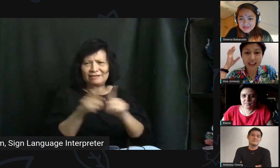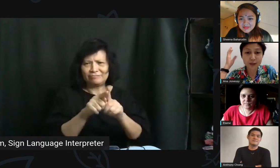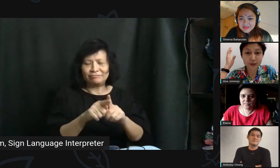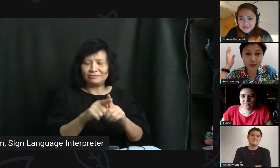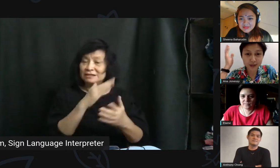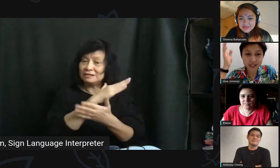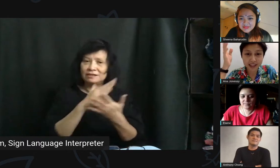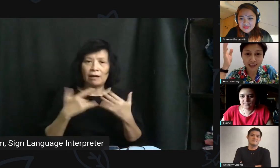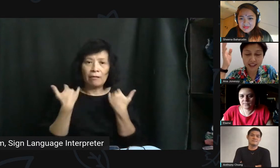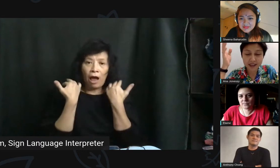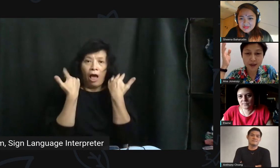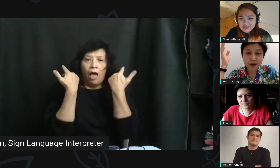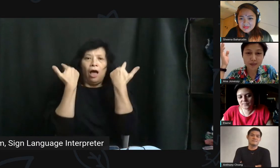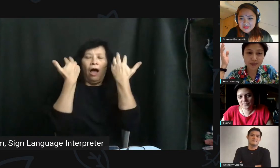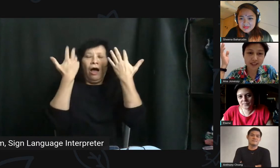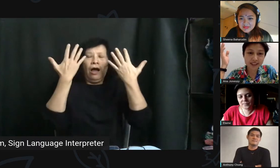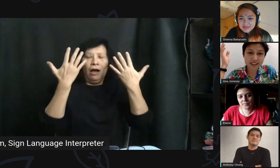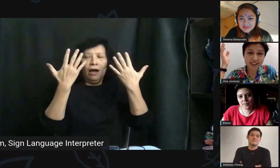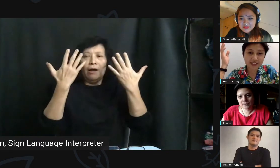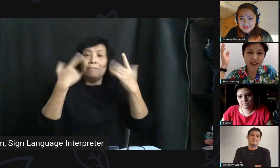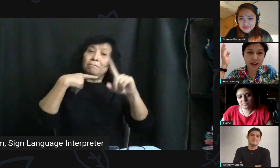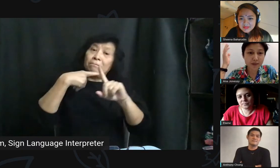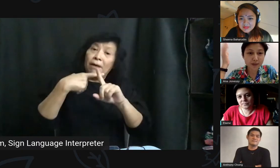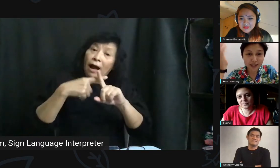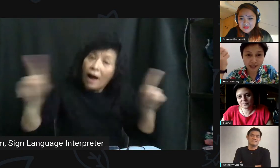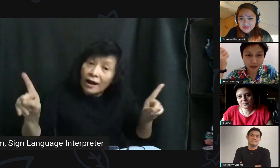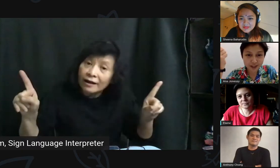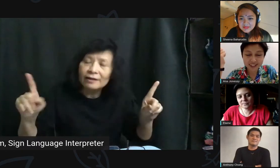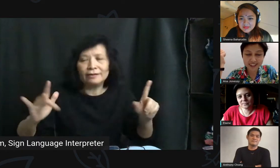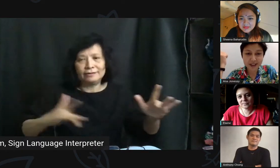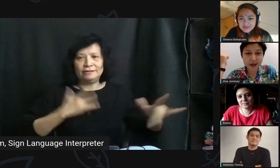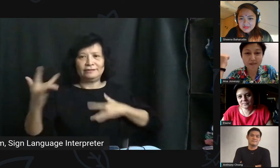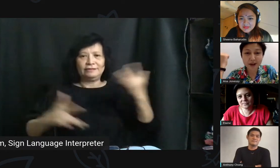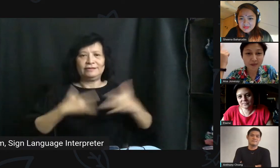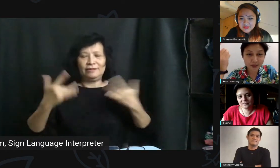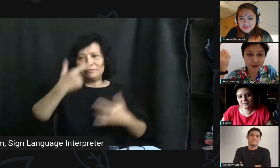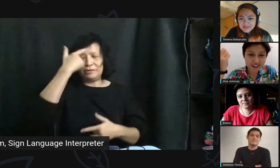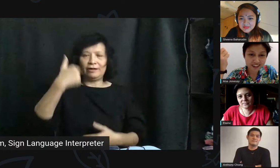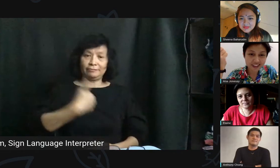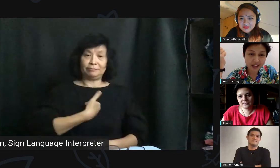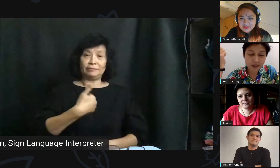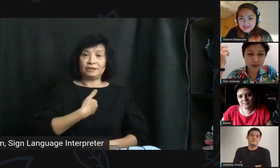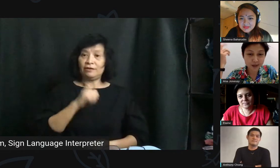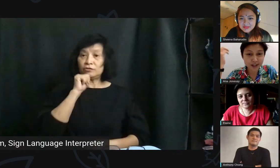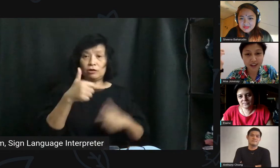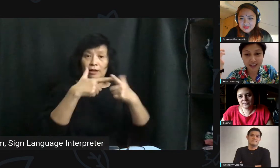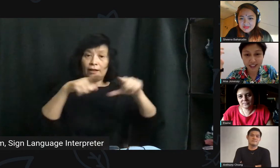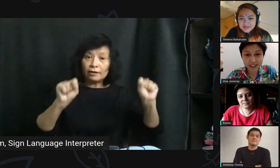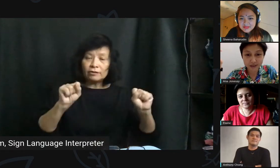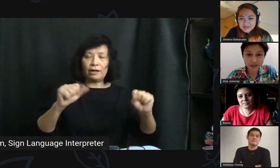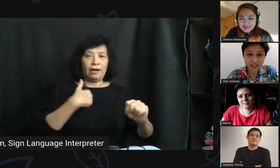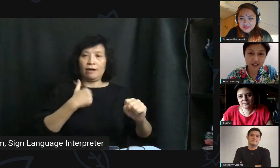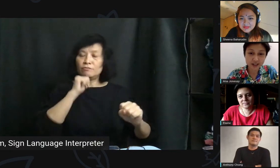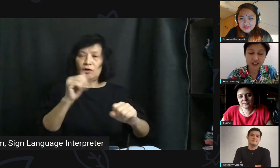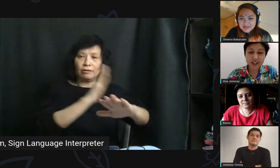and also exciting because I am not a linguist, I’m not a poet, and I’m also not a native signer.